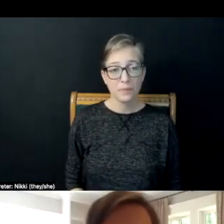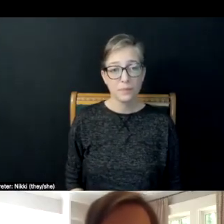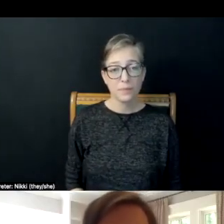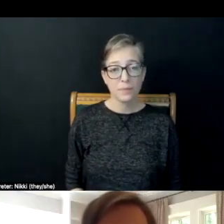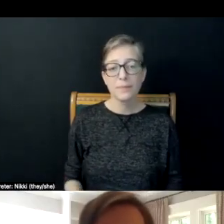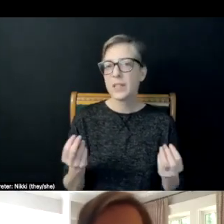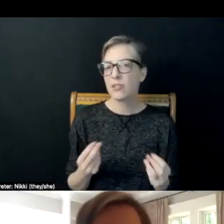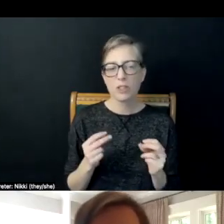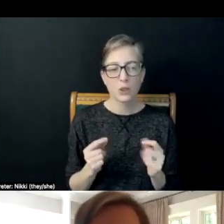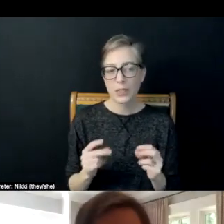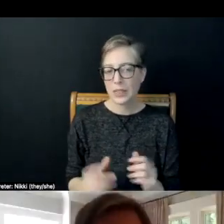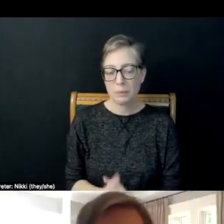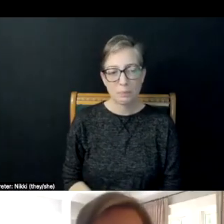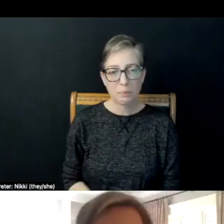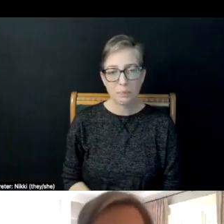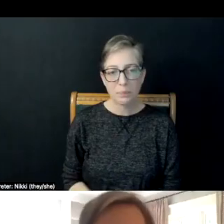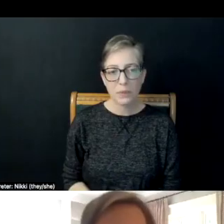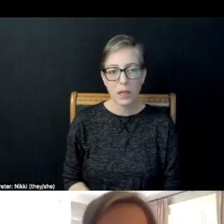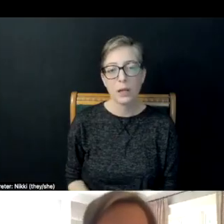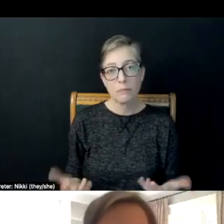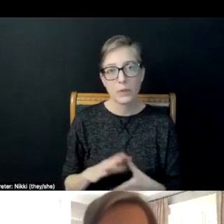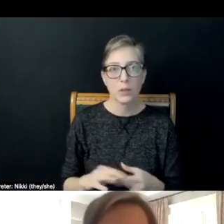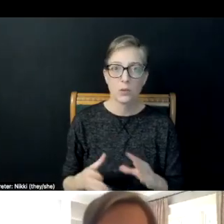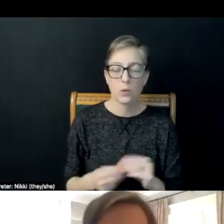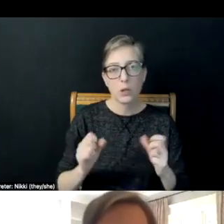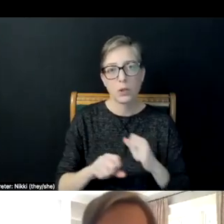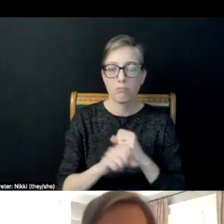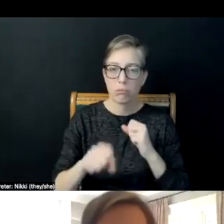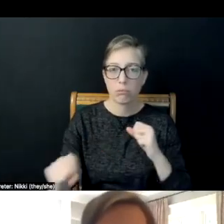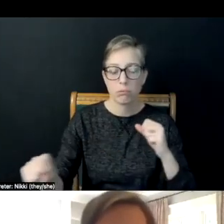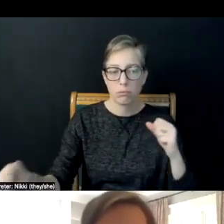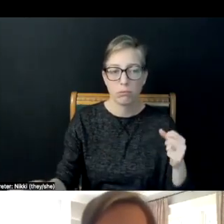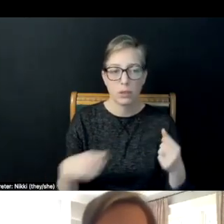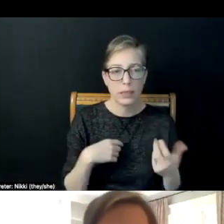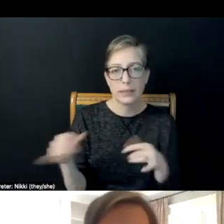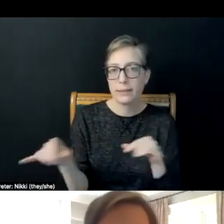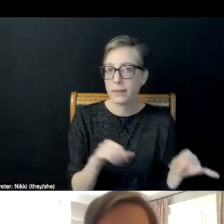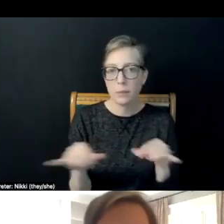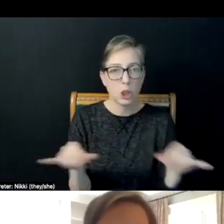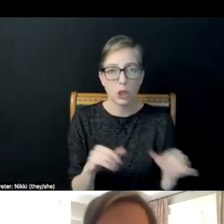I think the story goes on and on and it's quite similar with every single study I put up, but just to drive it home,